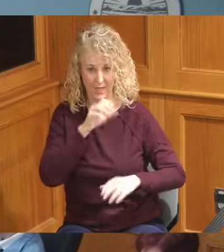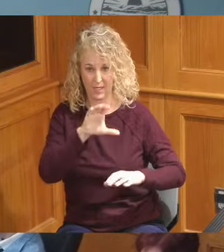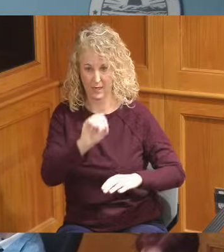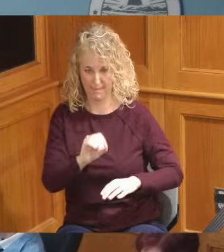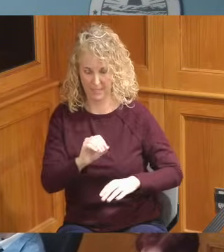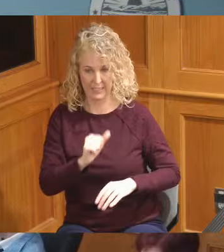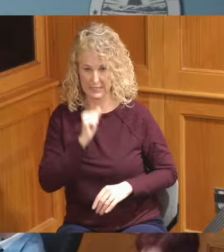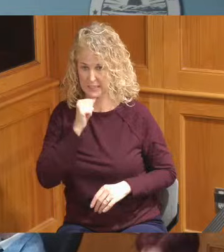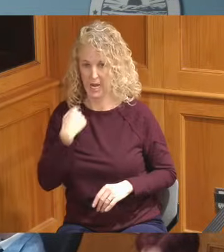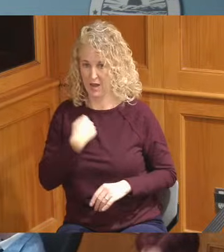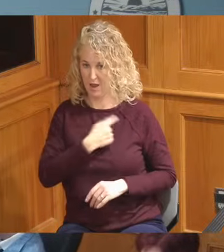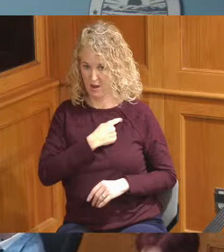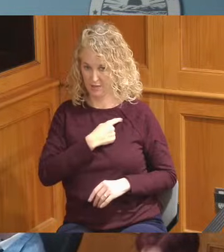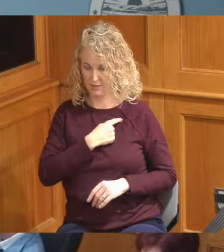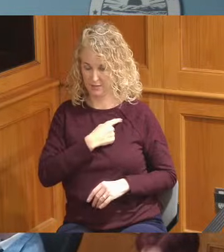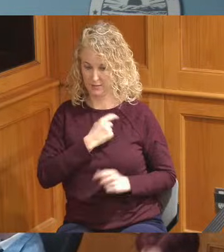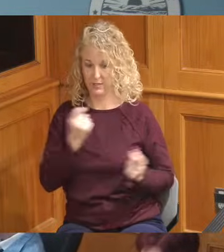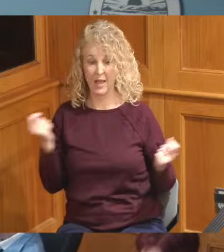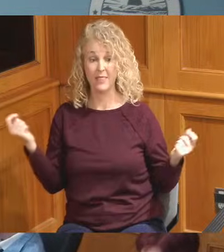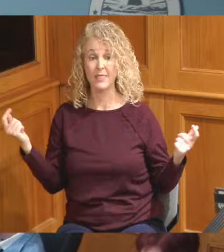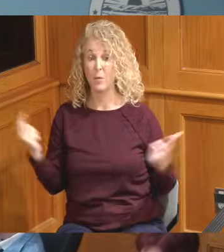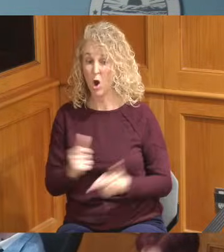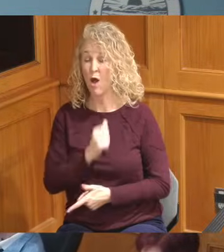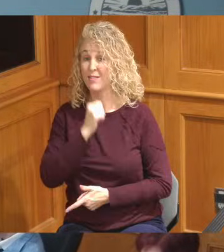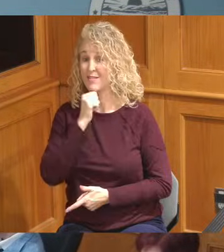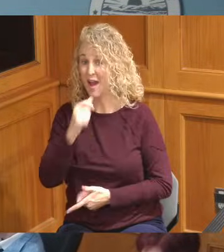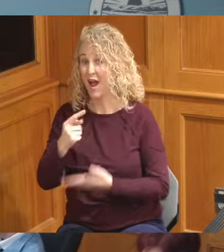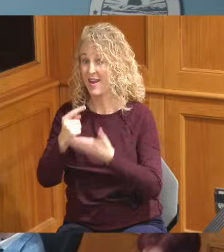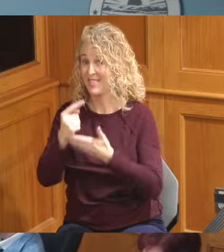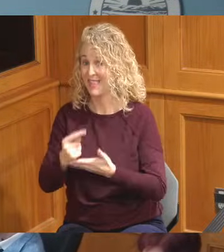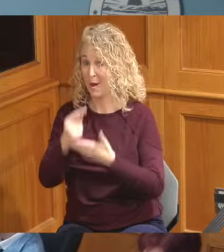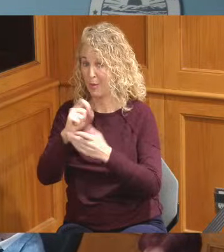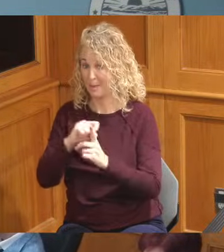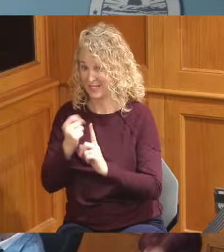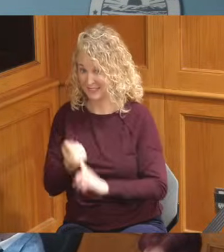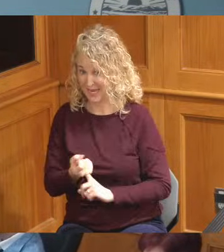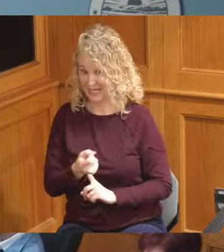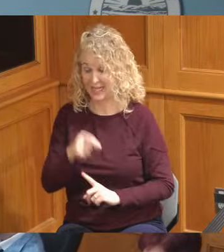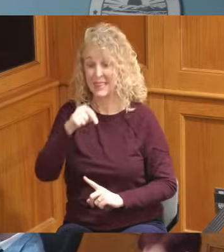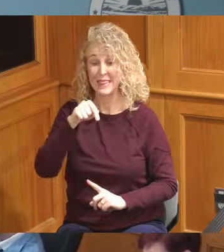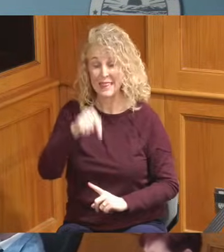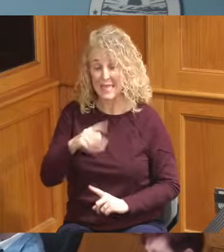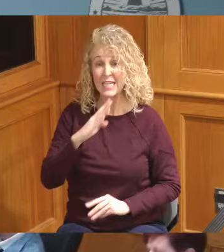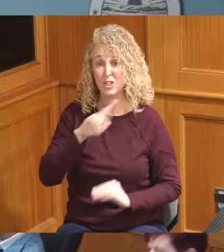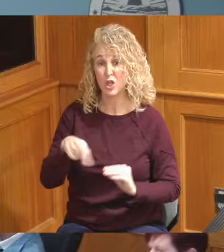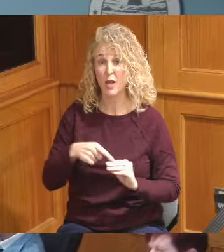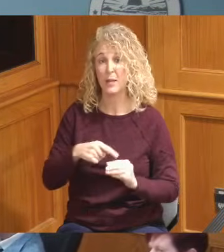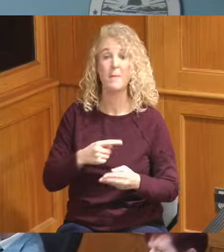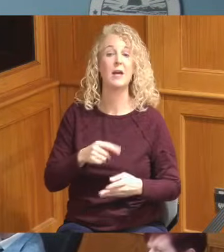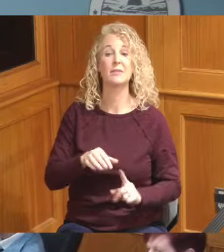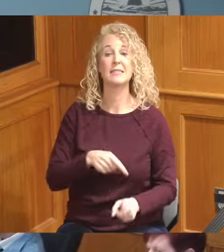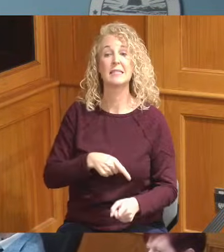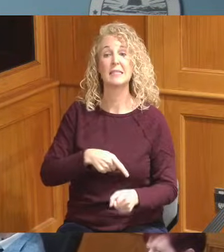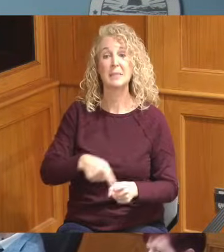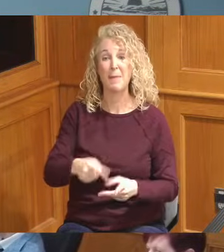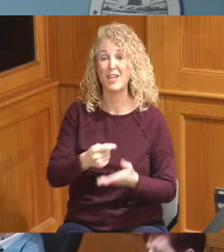were all non-therapeutic settings. John spoke of the the specialized therapeutic care, but we